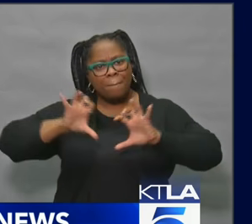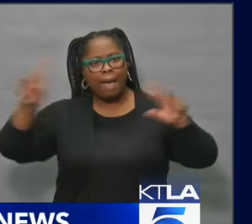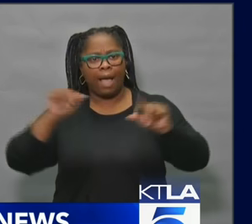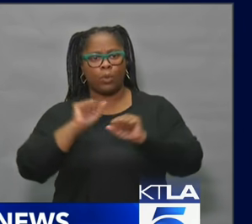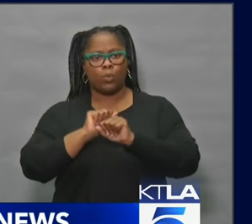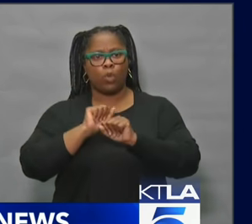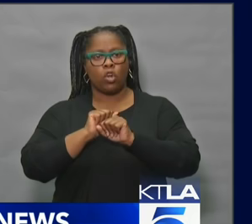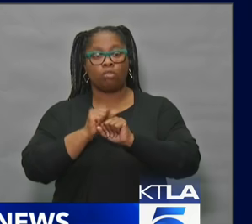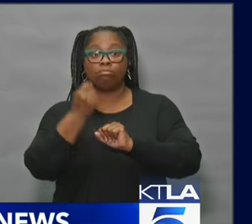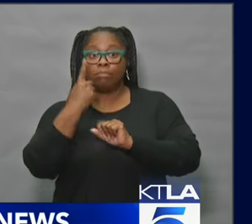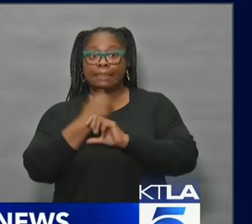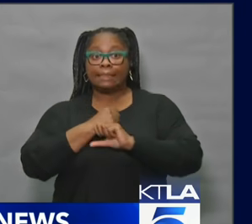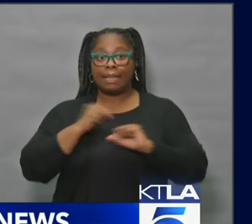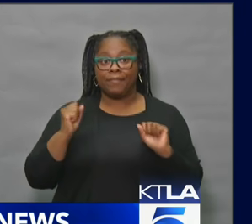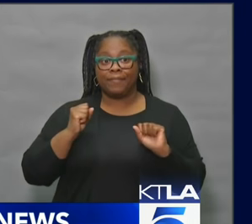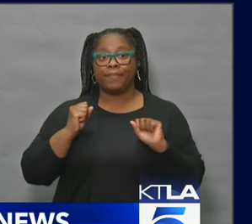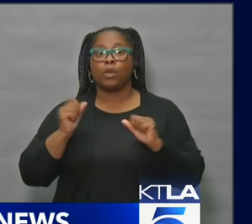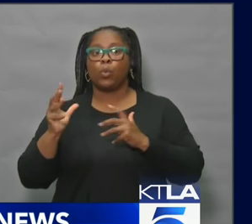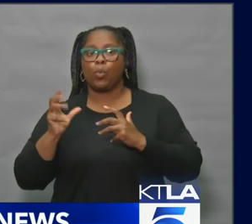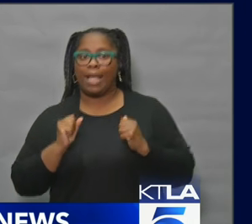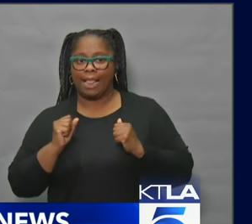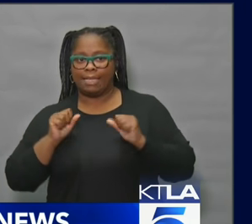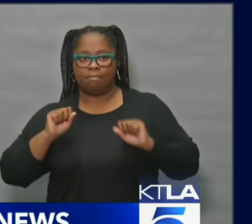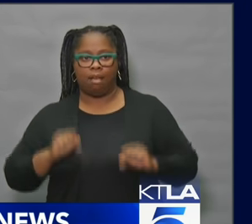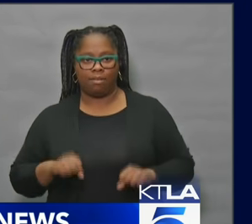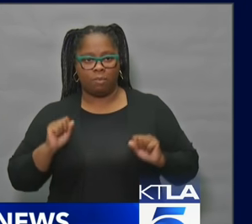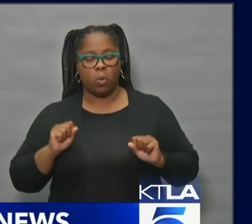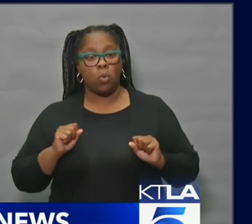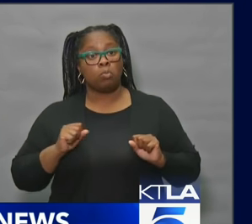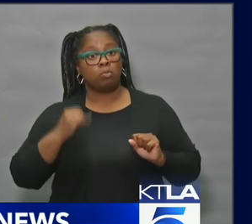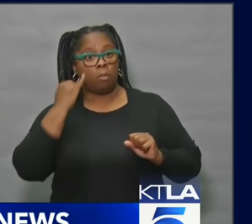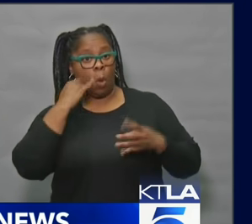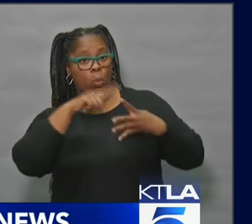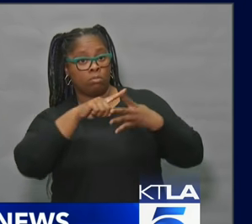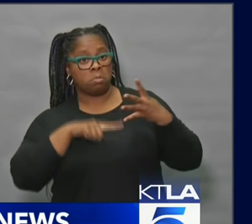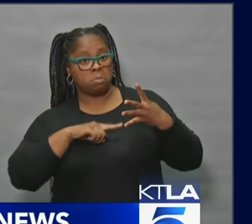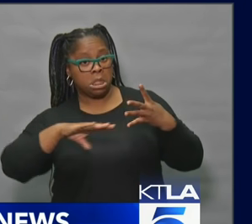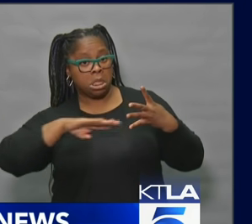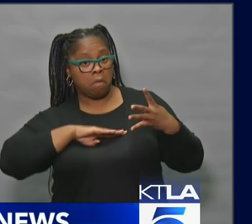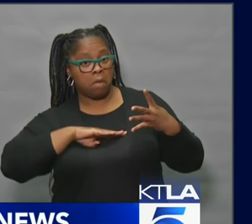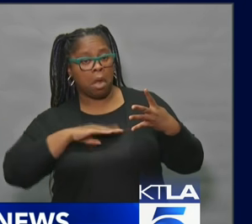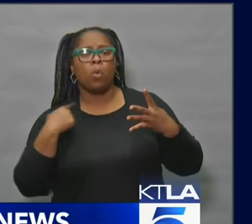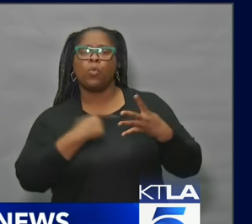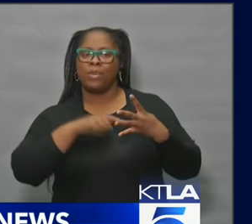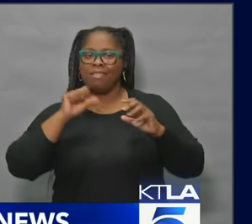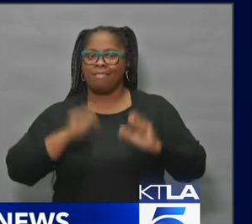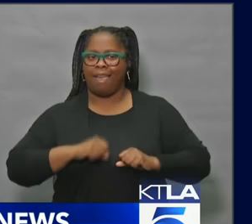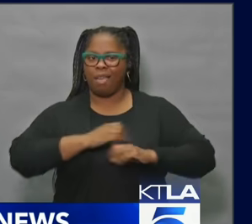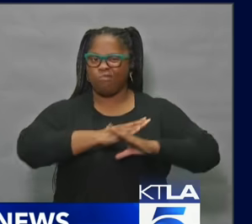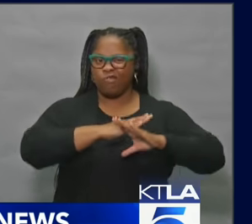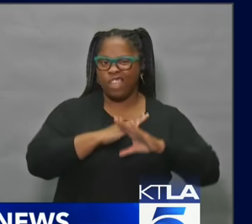COMPLIANCE. ULTIMATELY WE WANT TO MAKE SURE THAT AS MANY PEOPLE RETURN TO WORK AS SAFELY AND AS QUICKLY AS